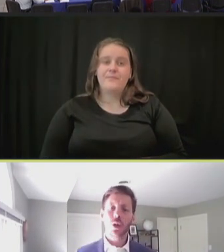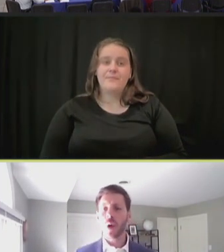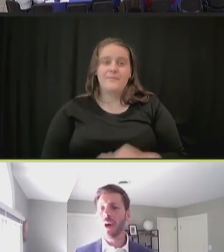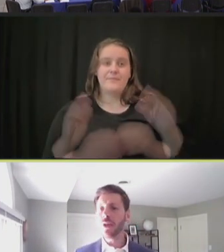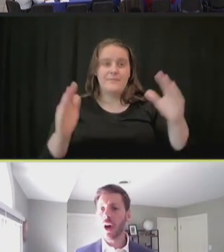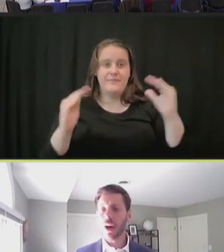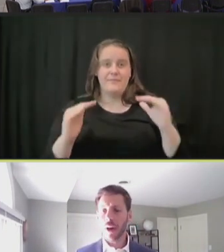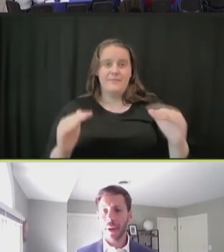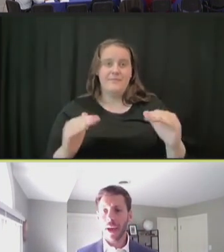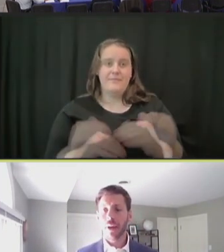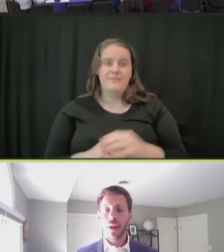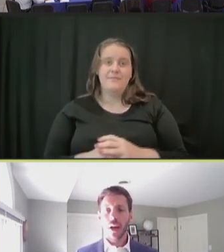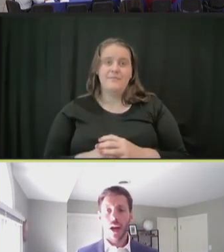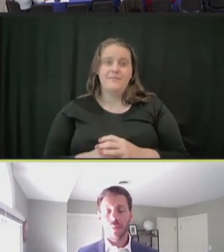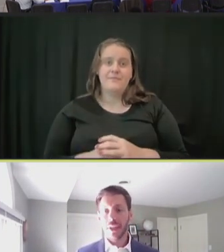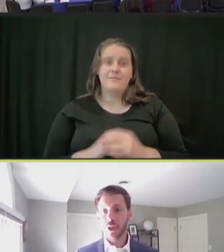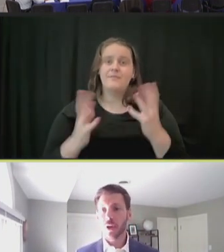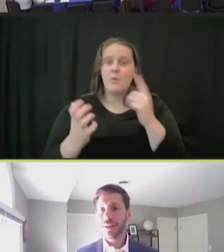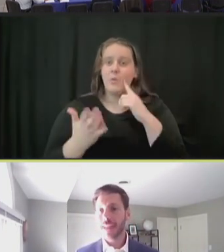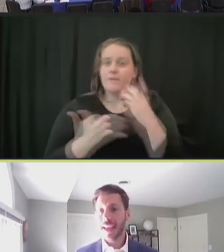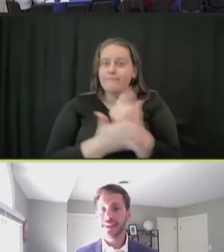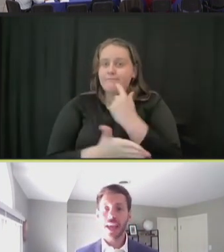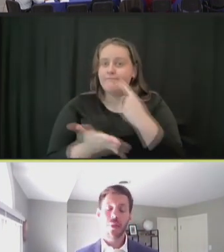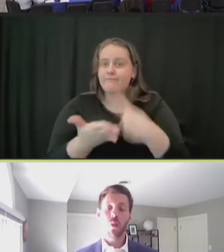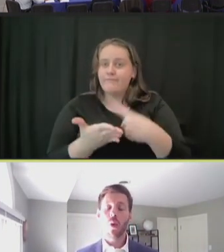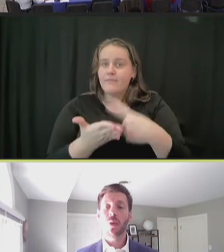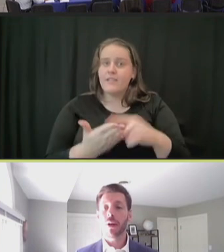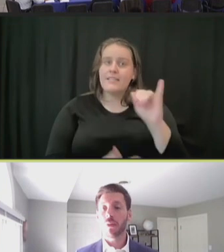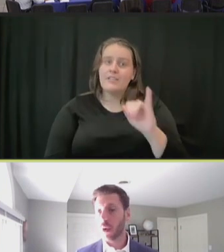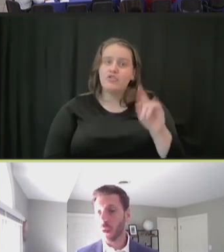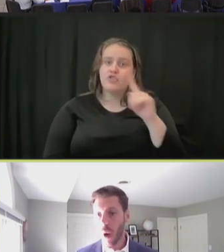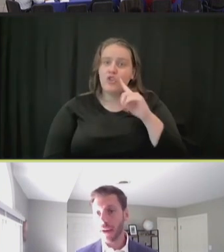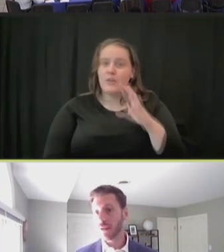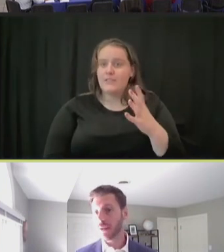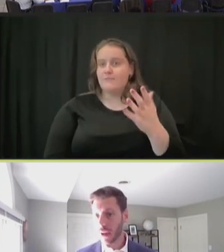So, I want to talk about the insurance landscape and what we are required to